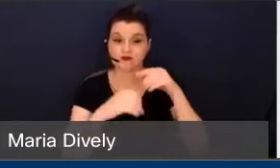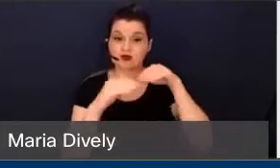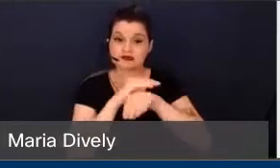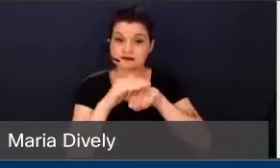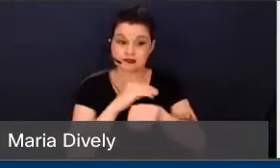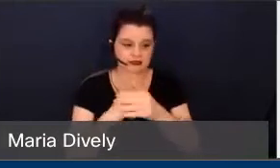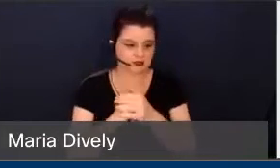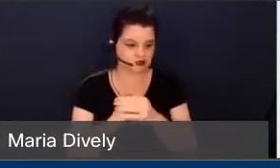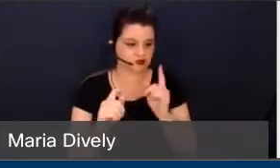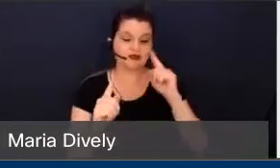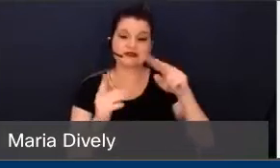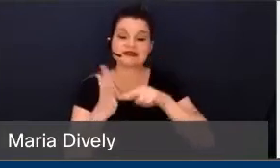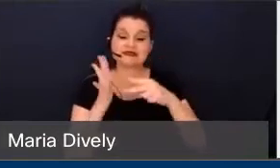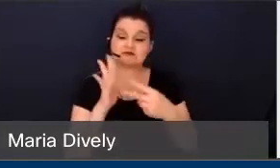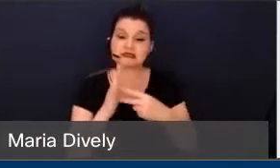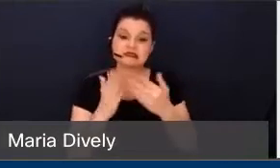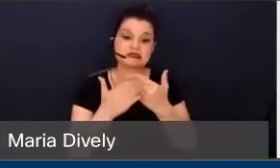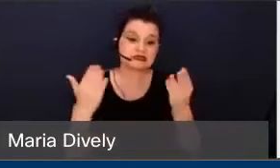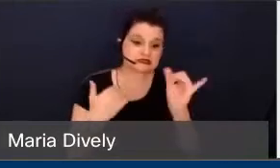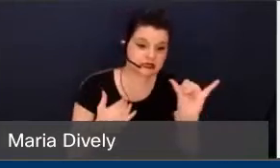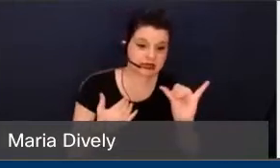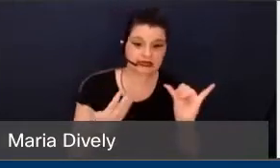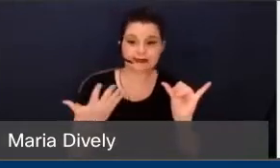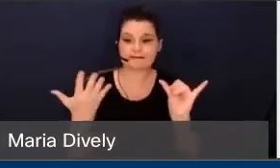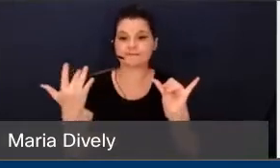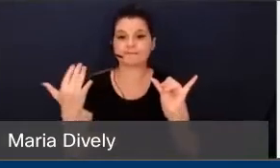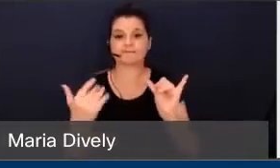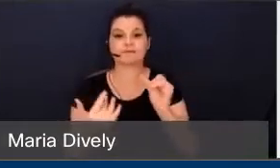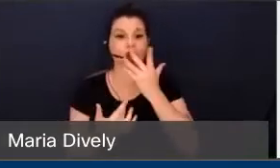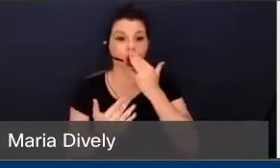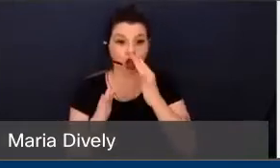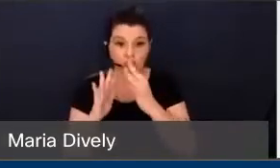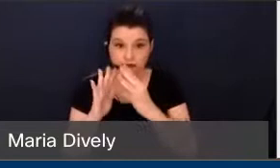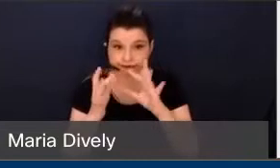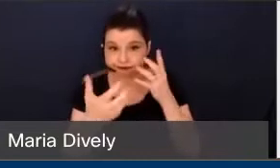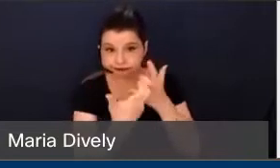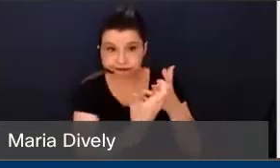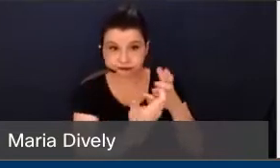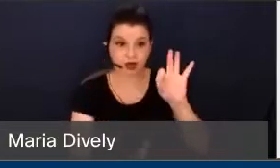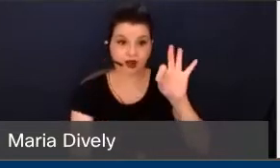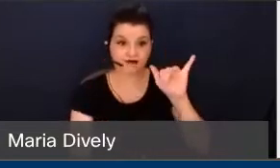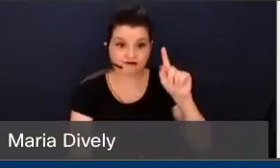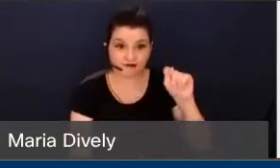So this means that things like, uh, color schemes and font size are ready